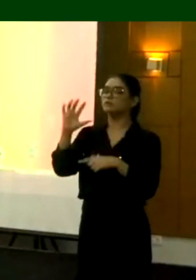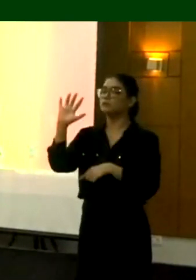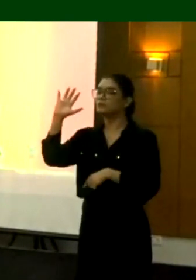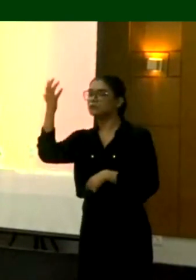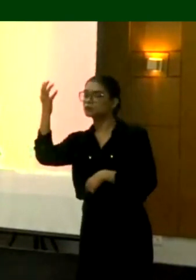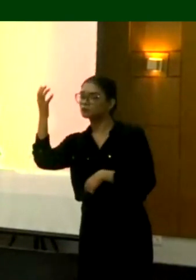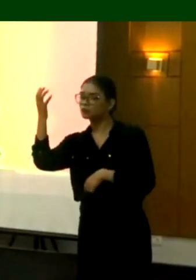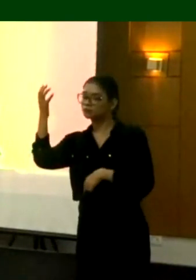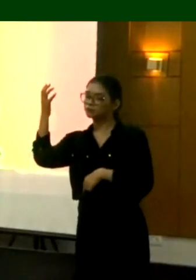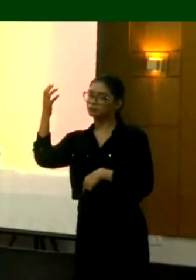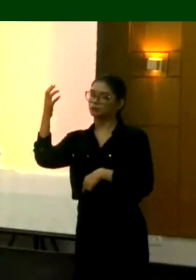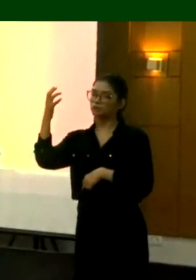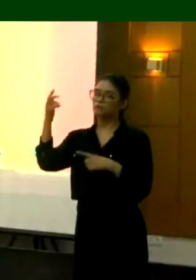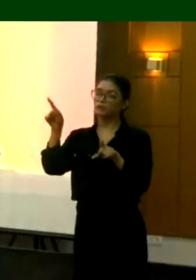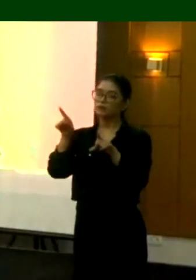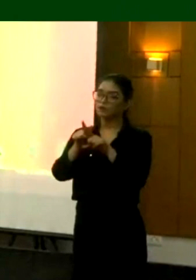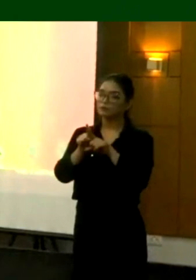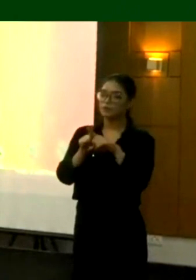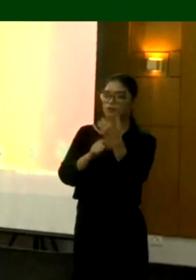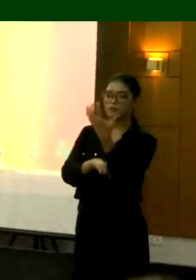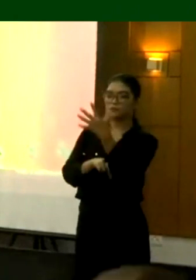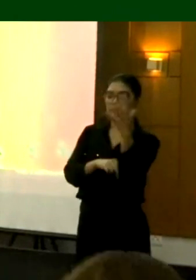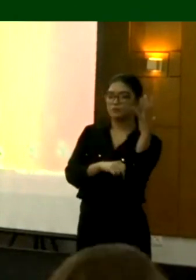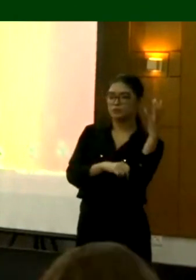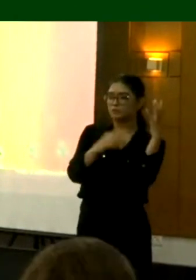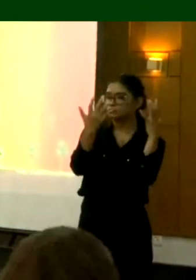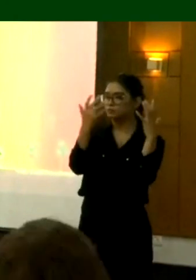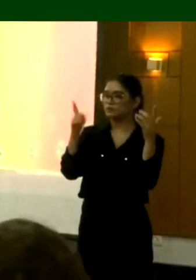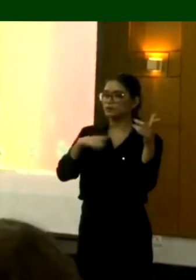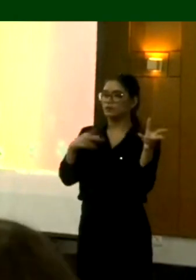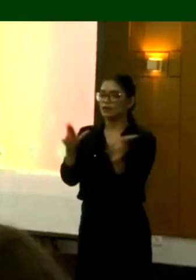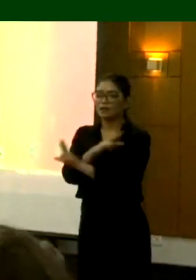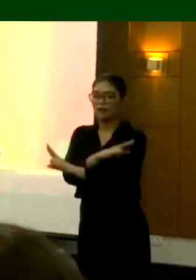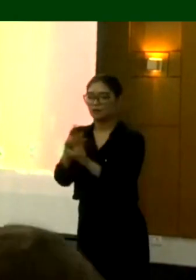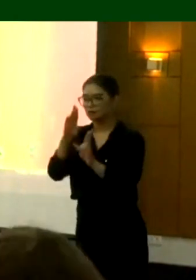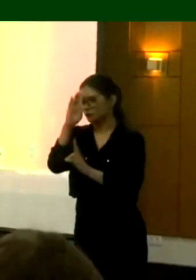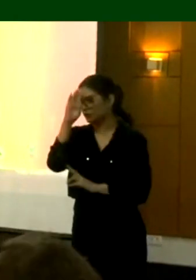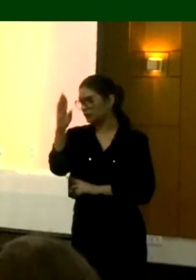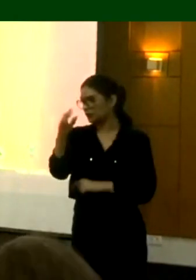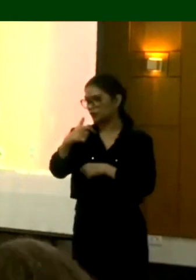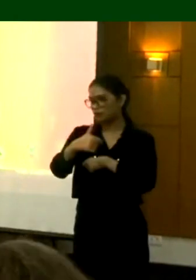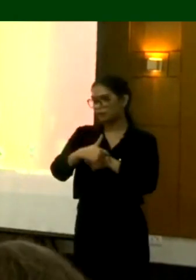at various scales of time and space in this little figure there